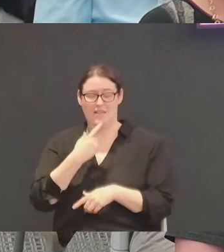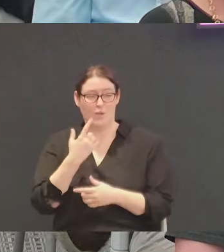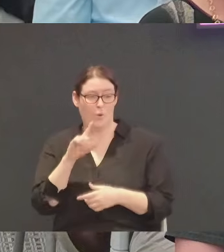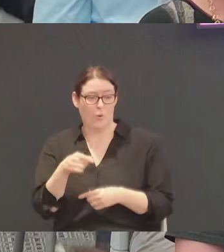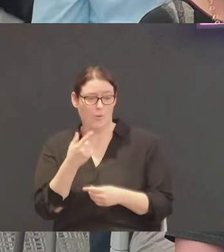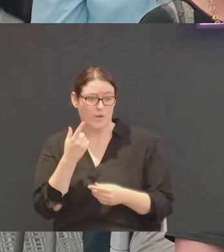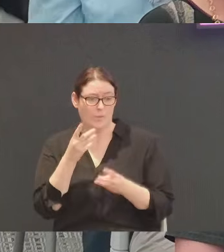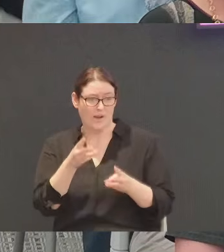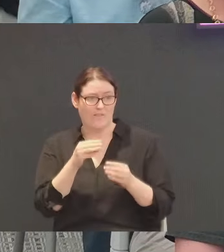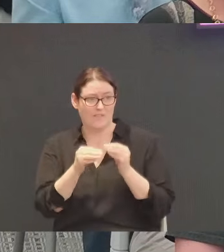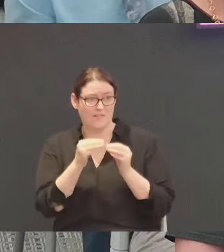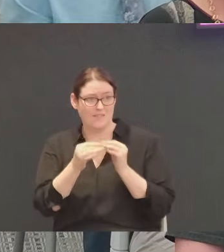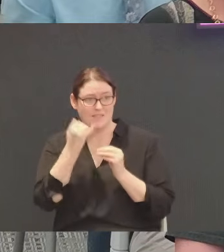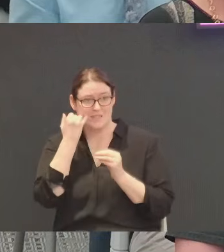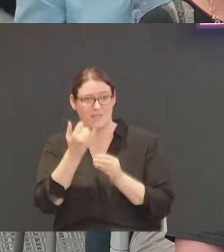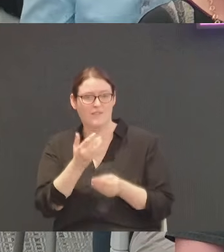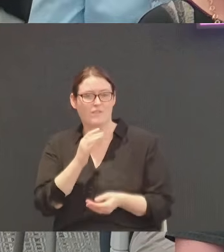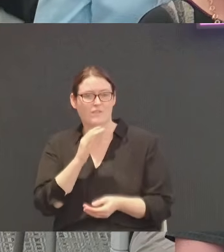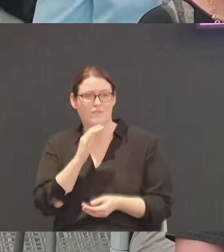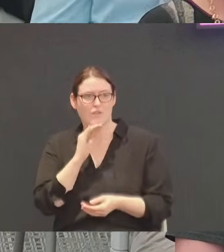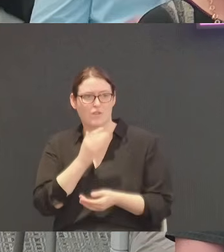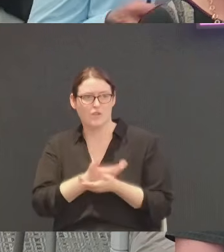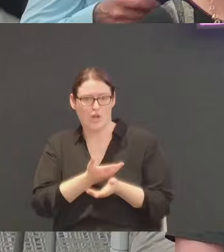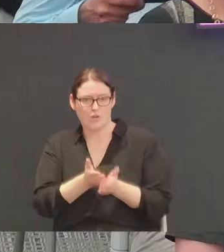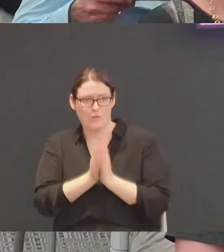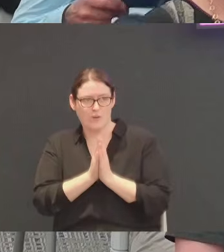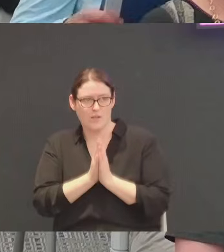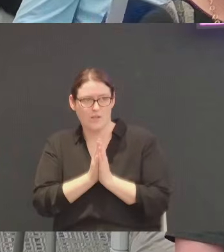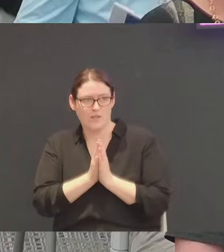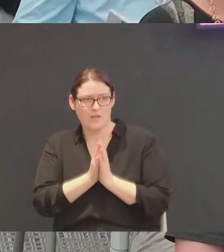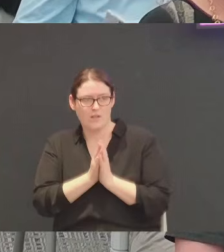to do this is if she requests it. And I said, "Well, I'm not going to request it. You know,